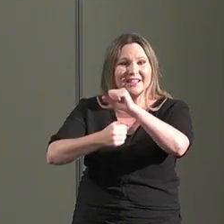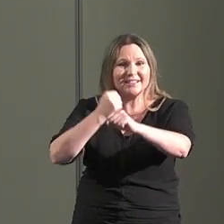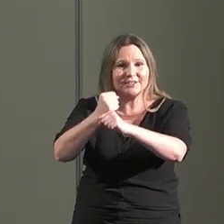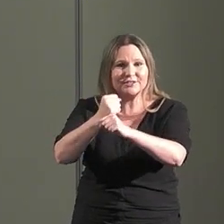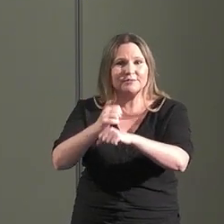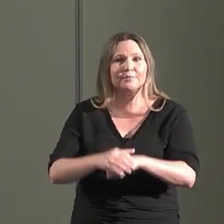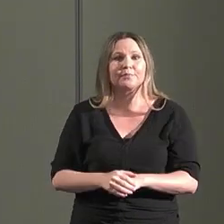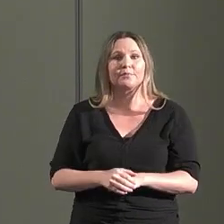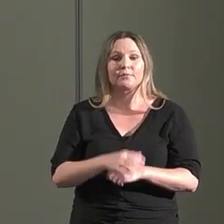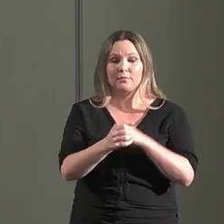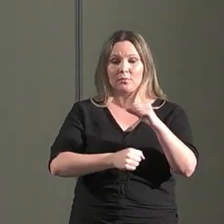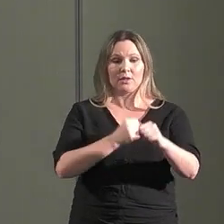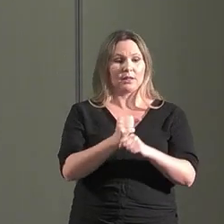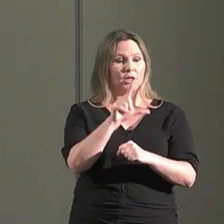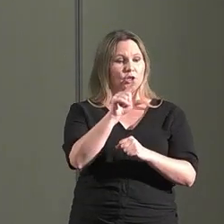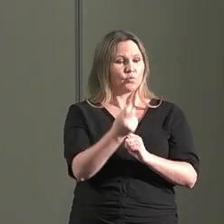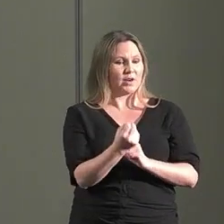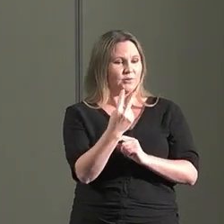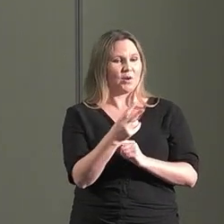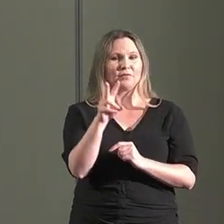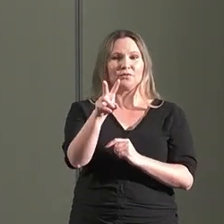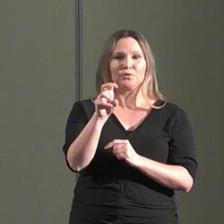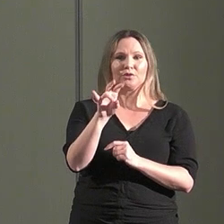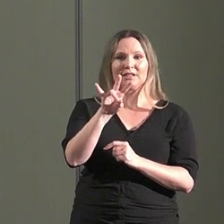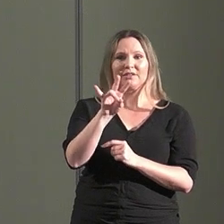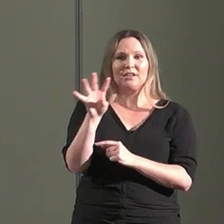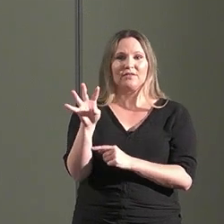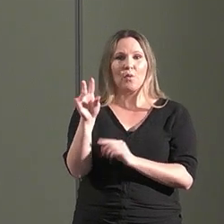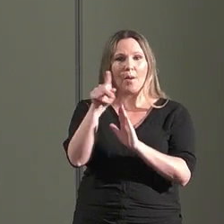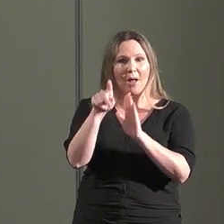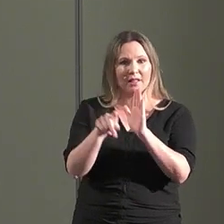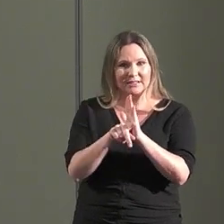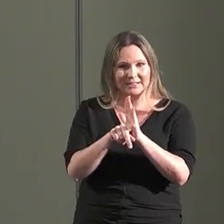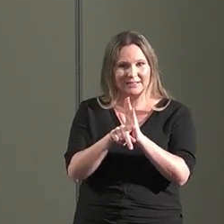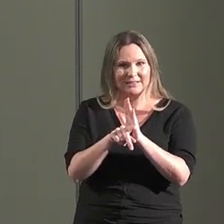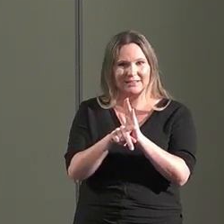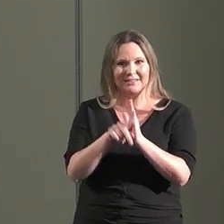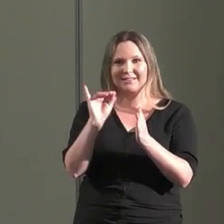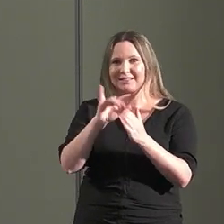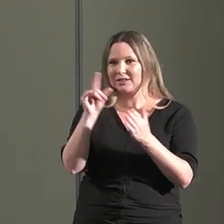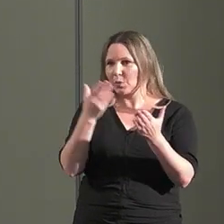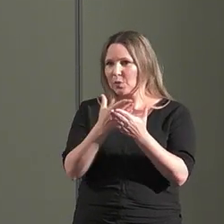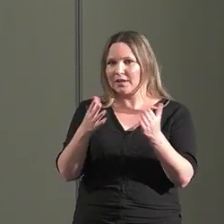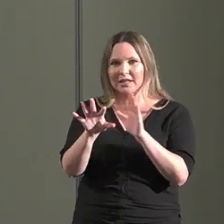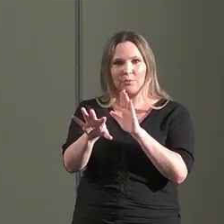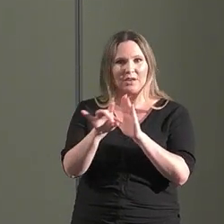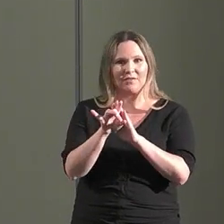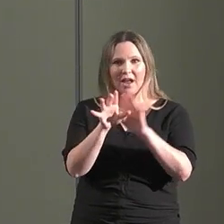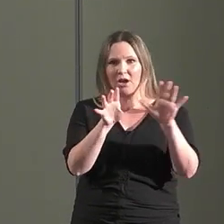2012 there is 270 four policy that is all we found across all.